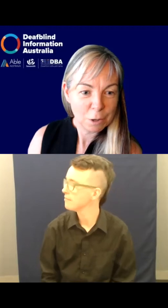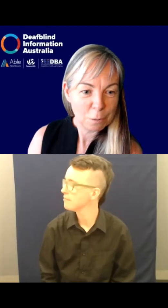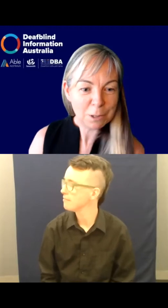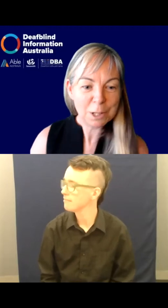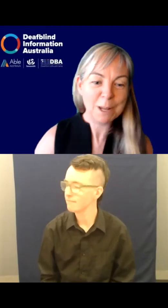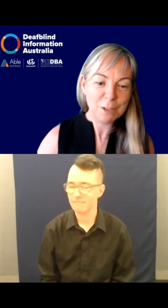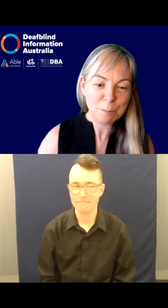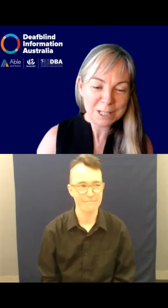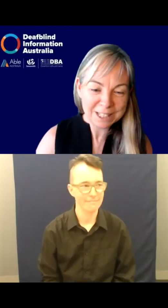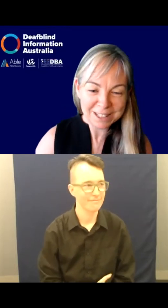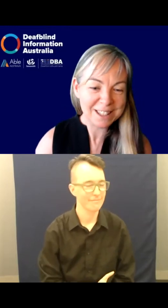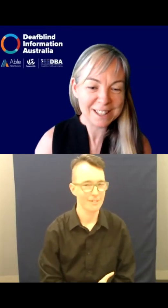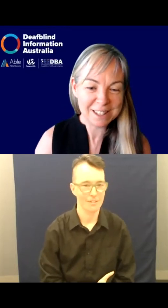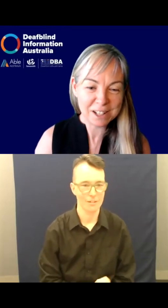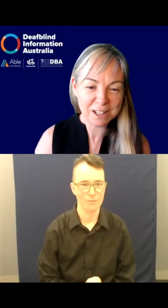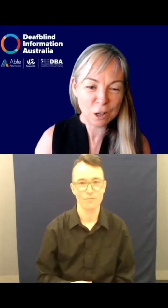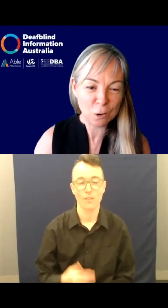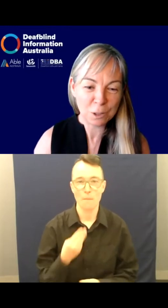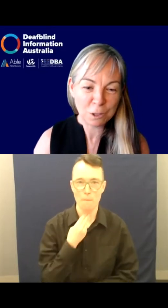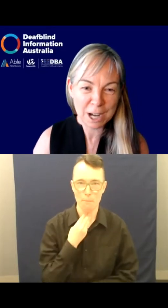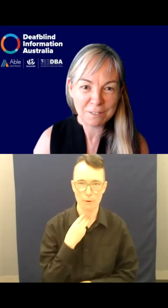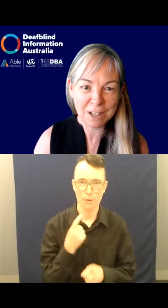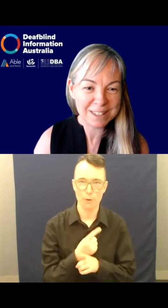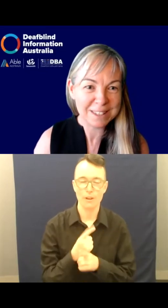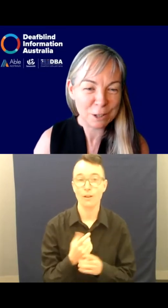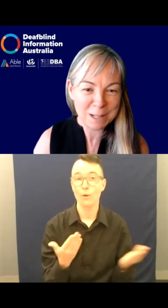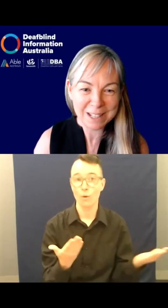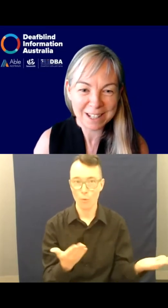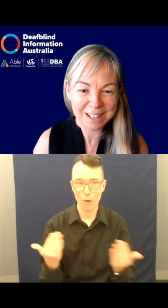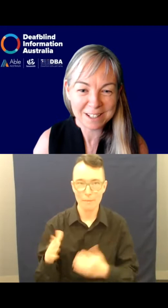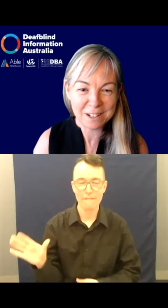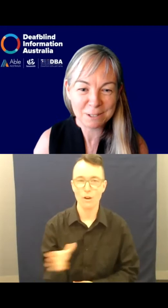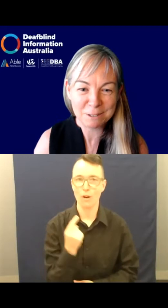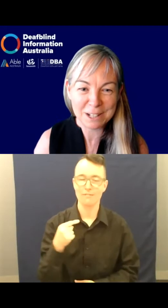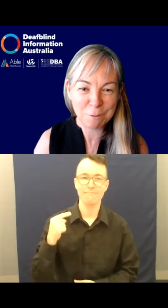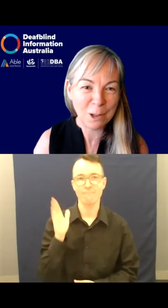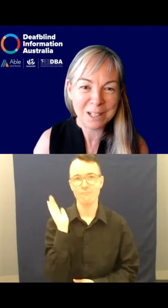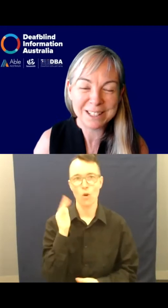Welcome everybody to this session on Creative Arts Therapy and congenital deafblindness.